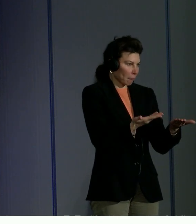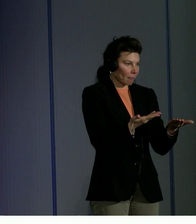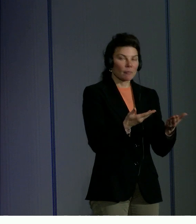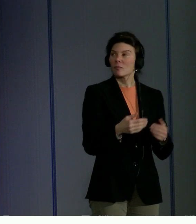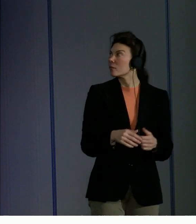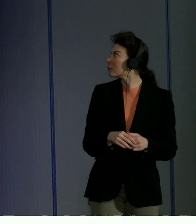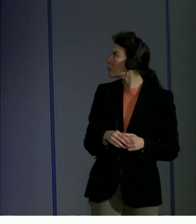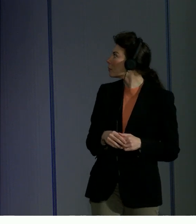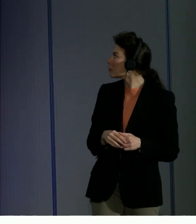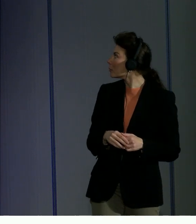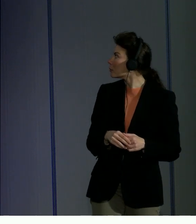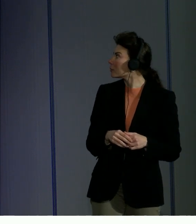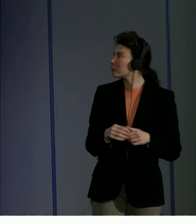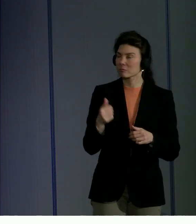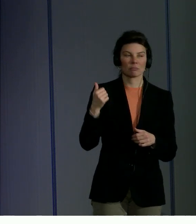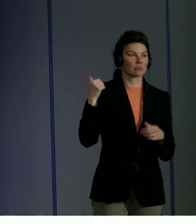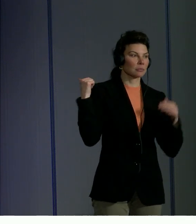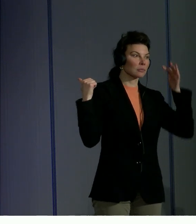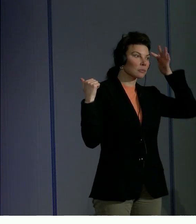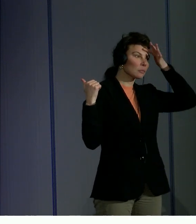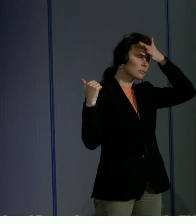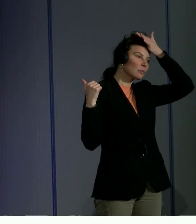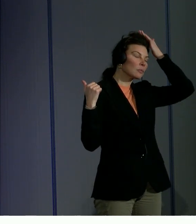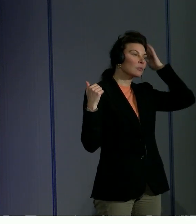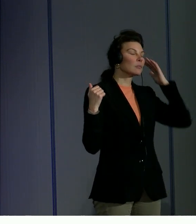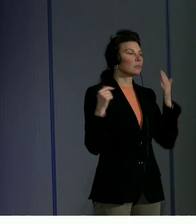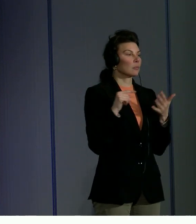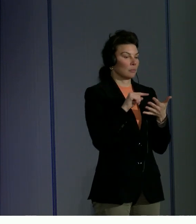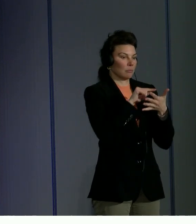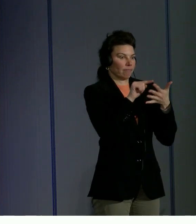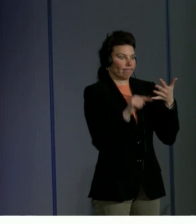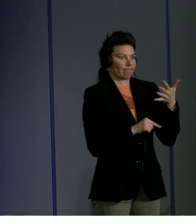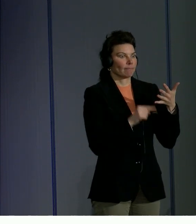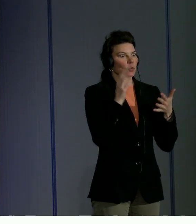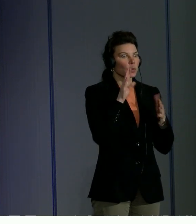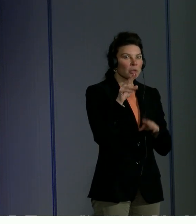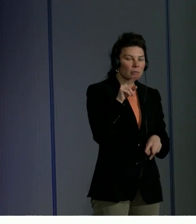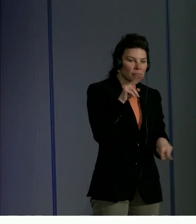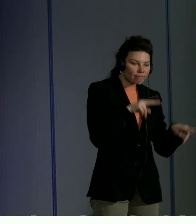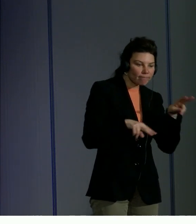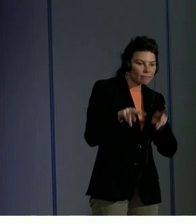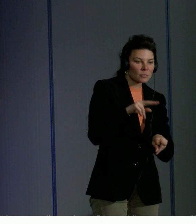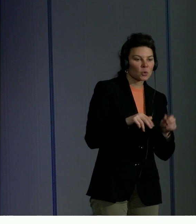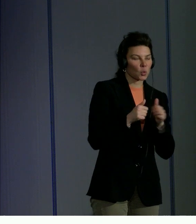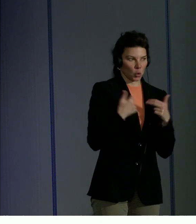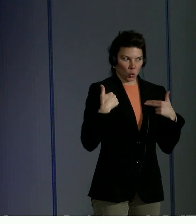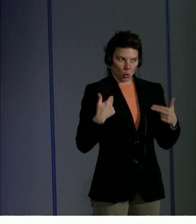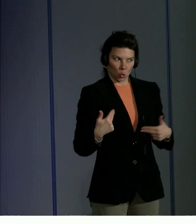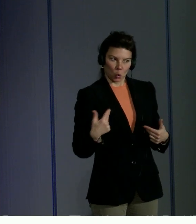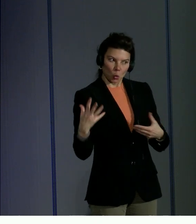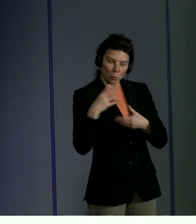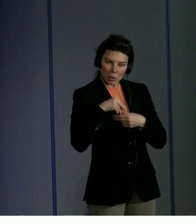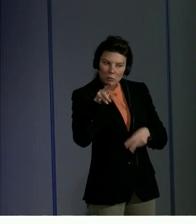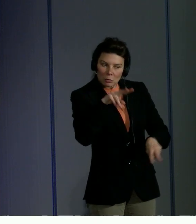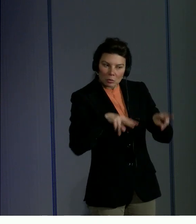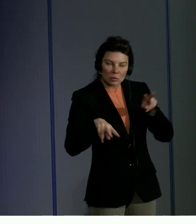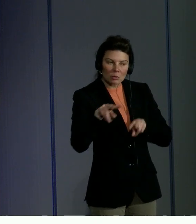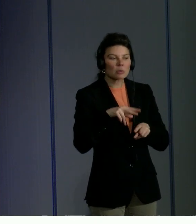The following criteria will be evaluated with human oversight to decide which applicant will